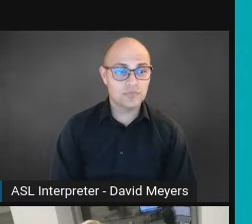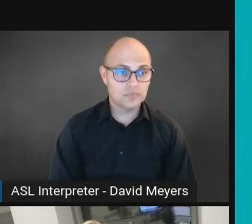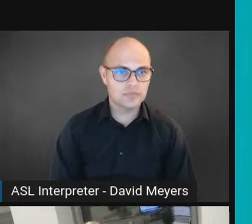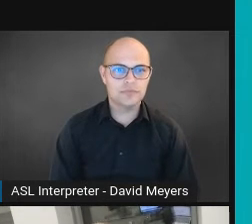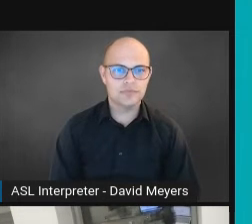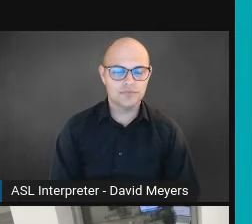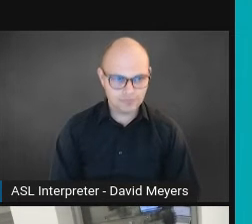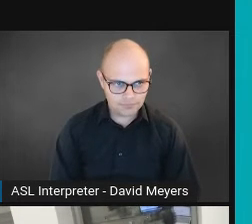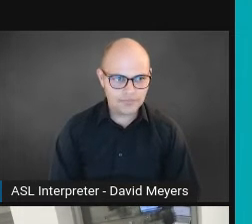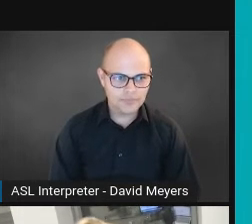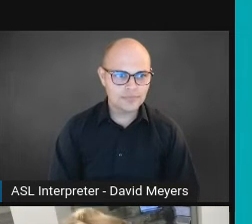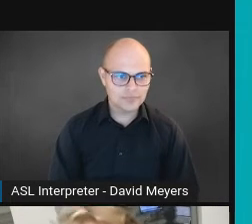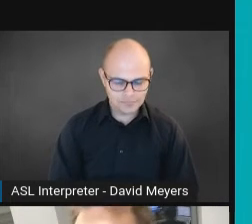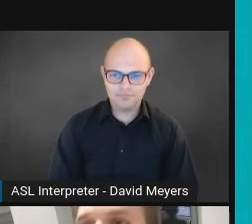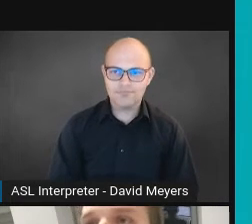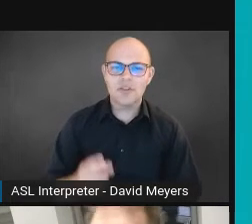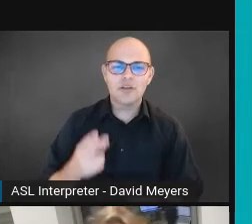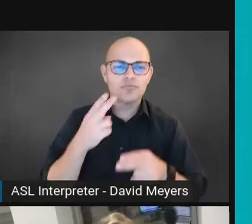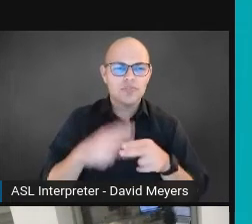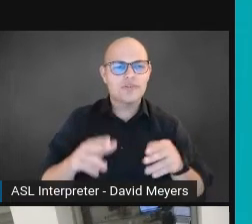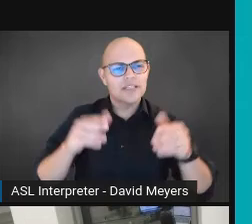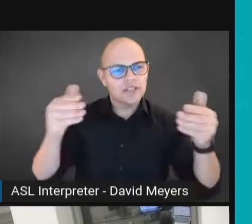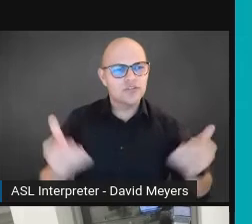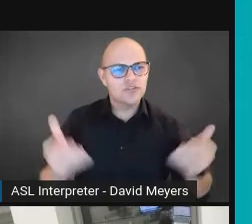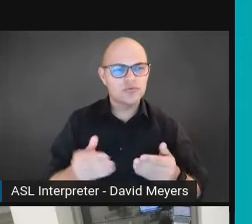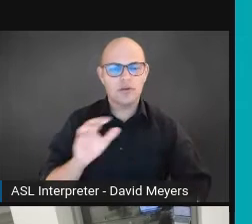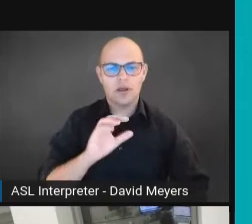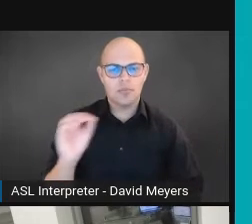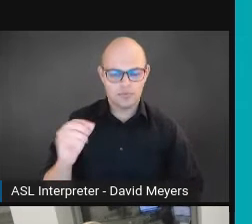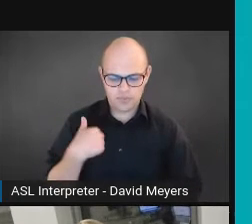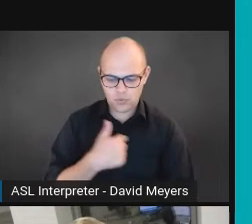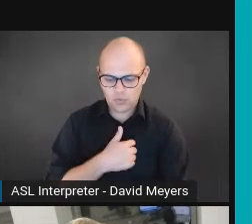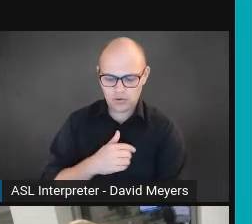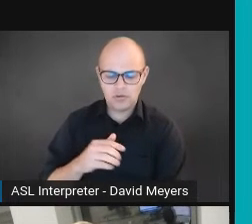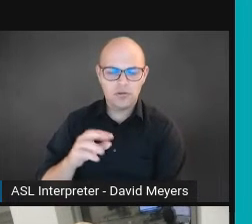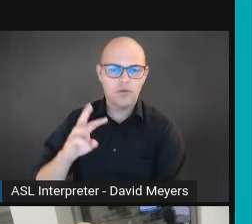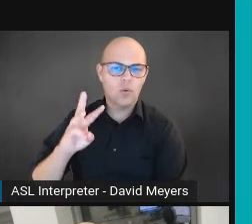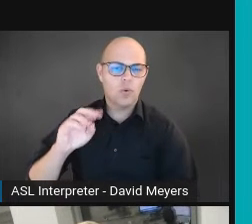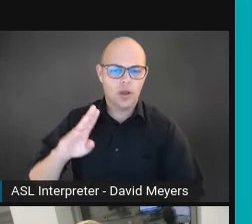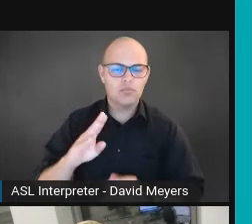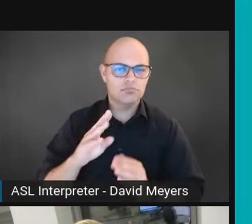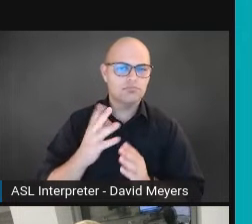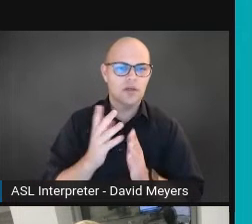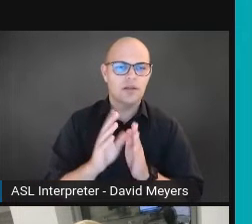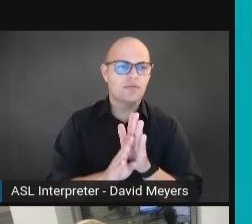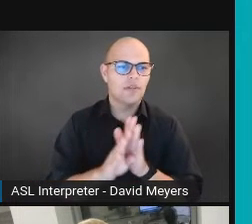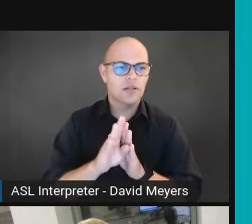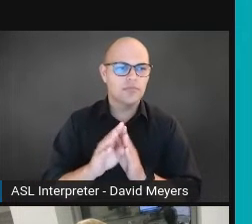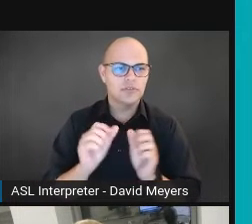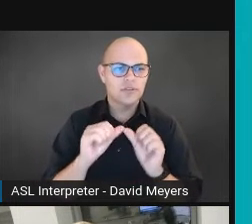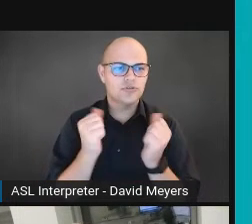Just let me quickly introduce our company. We are a web development agency and we create WebPress sites and Shopify stores.